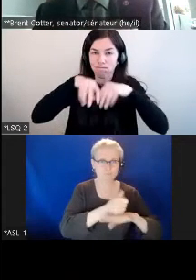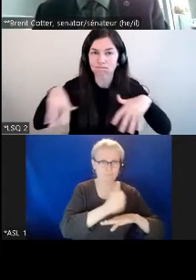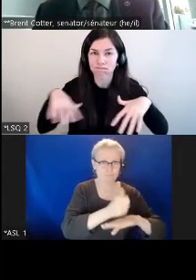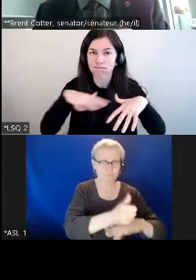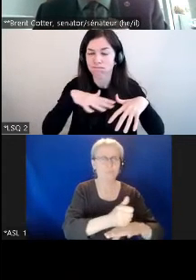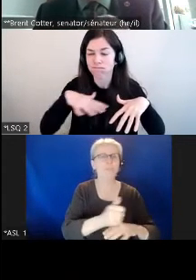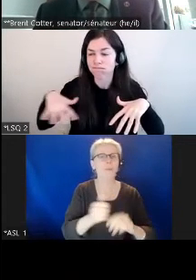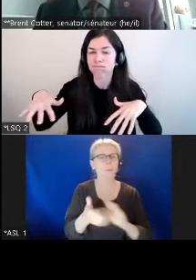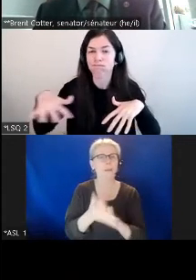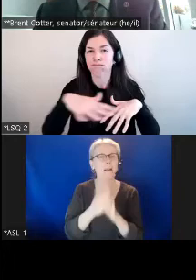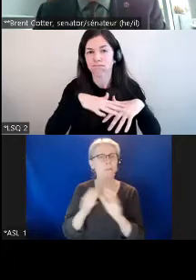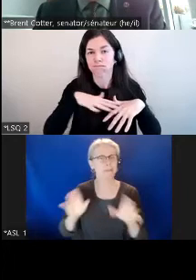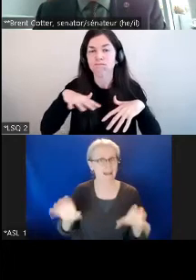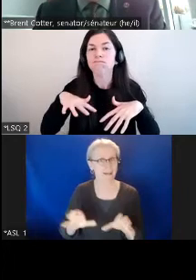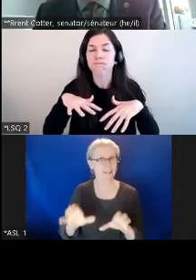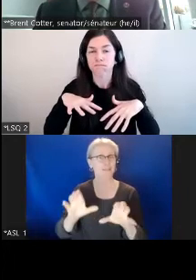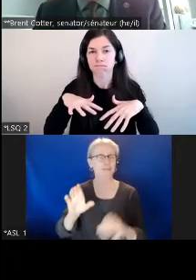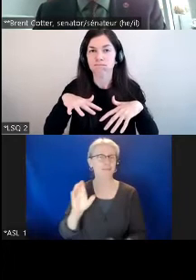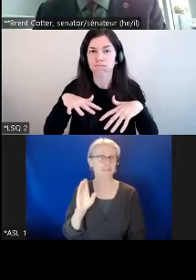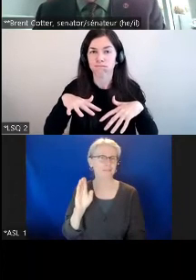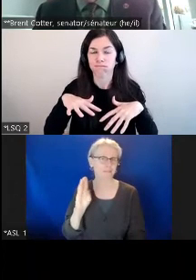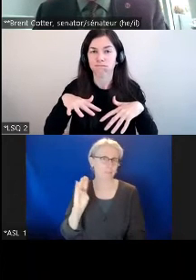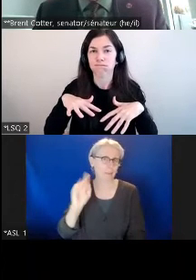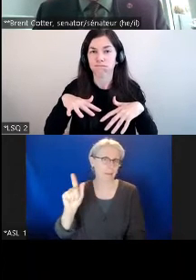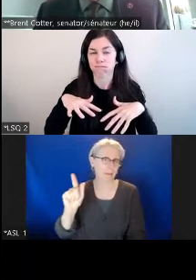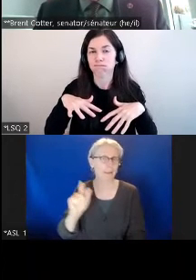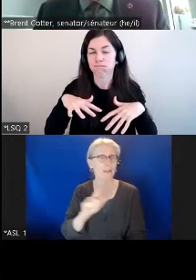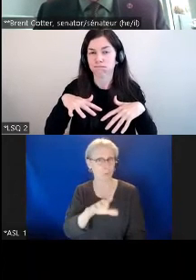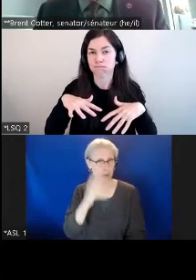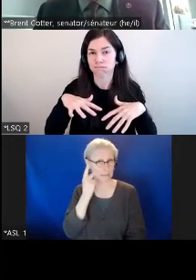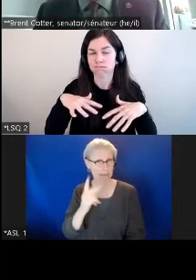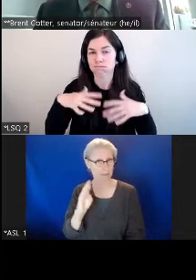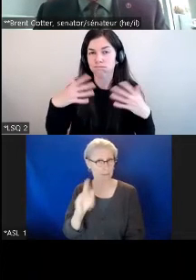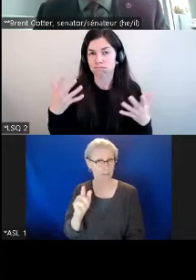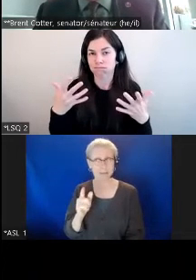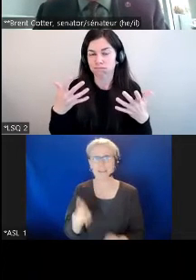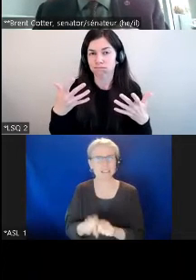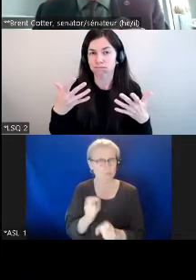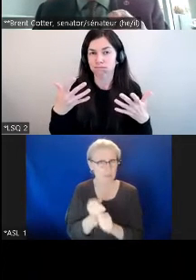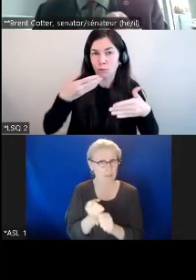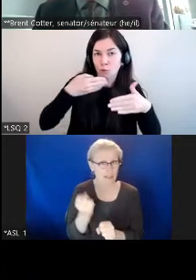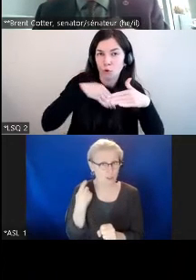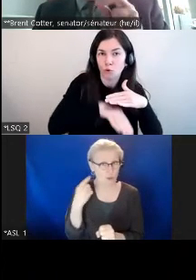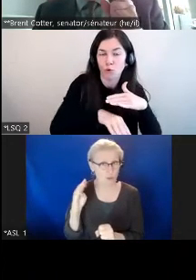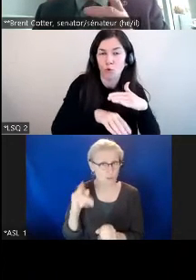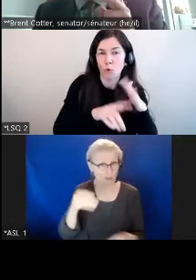IN FACT, IF YOU WERE TO LOOK AT THE BILL ITSELF, IDENTICAL TO THE ONE FROM LAST YEAR, THERE ARE